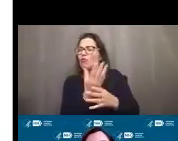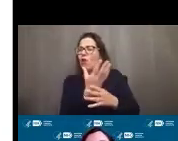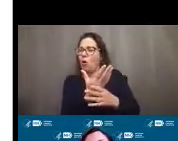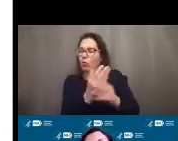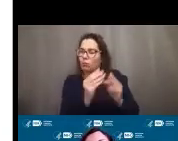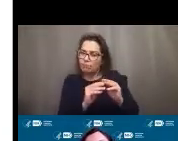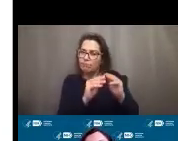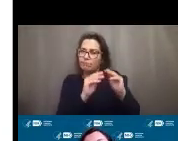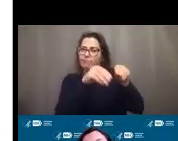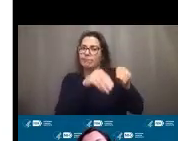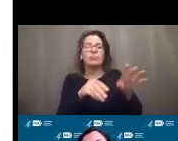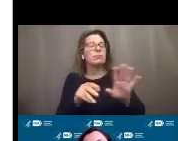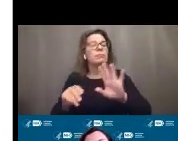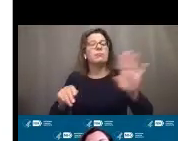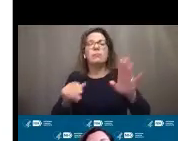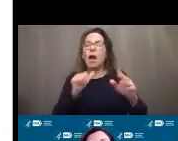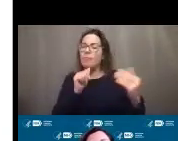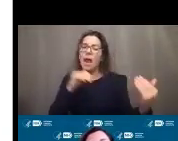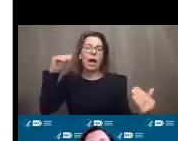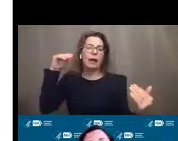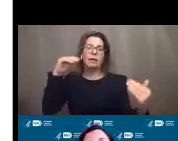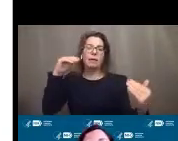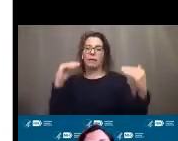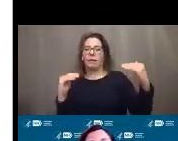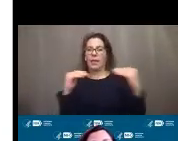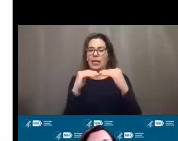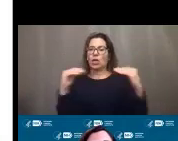or any other R01-like substantial awards?